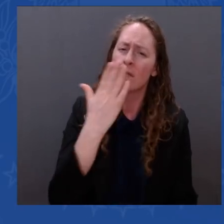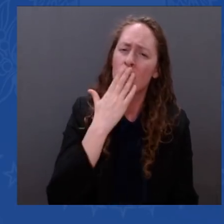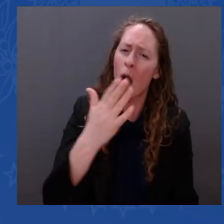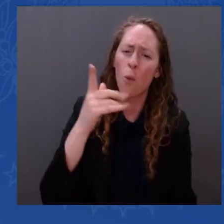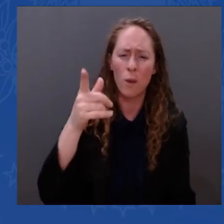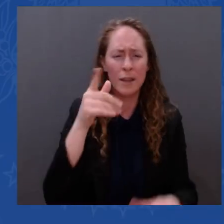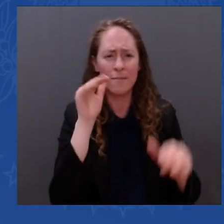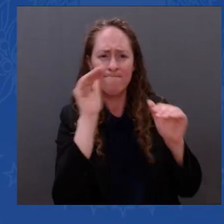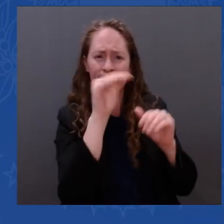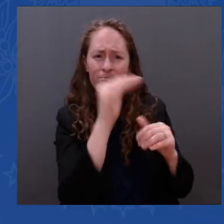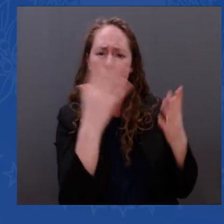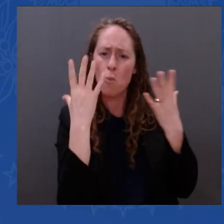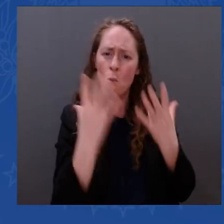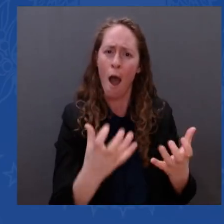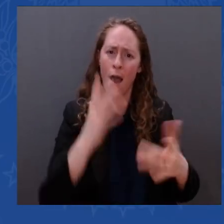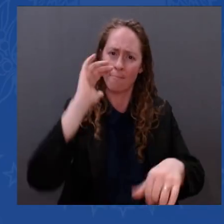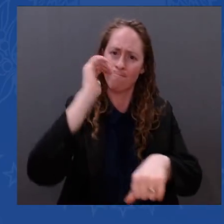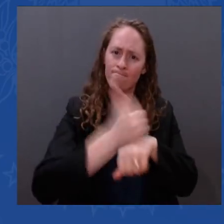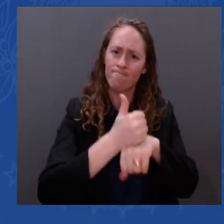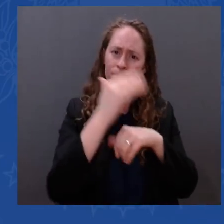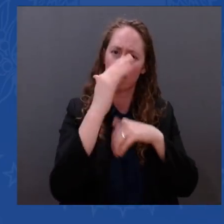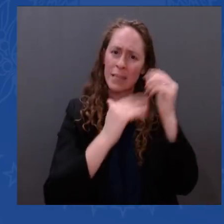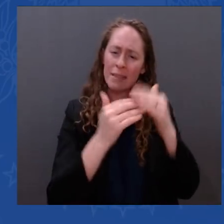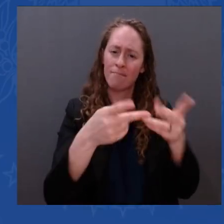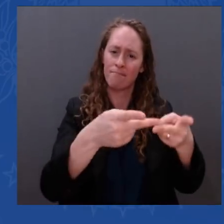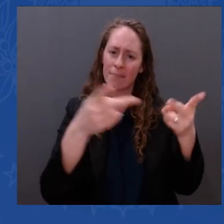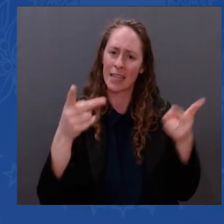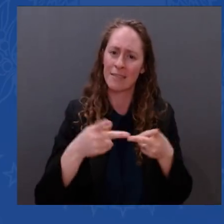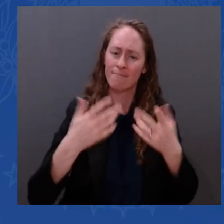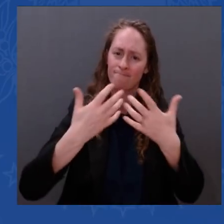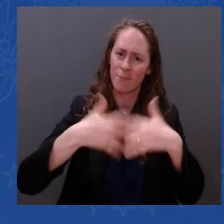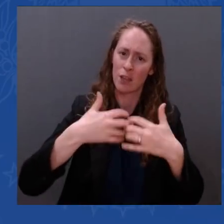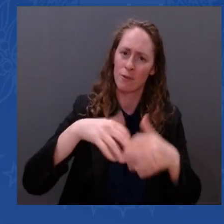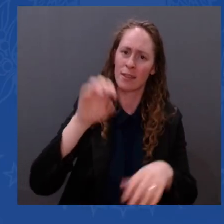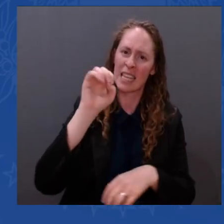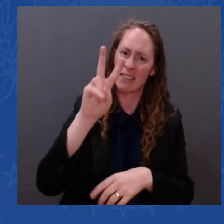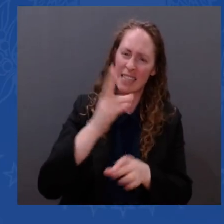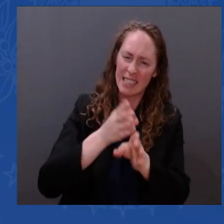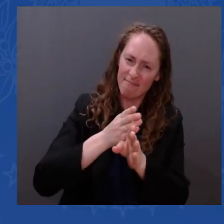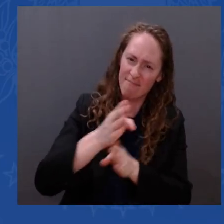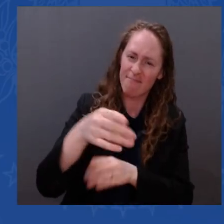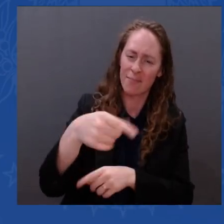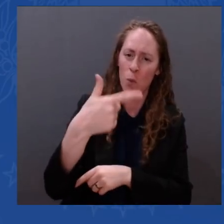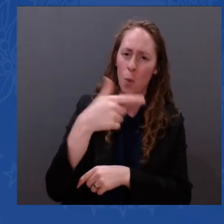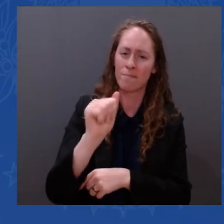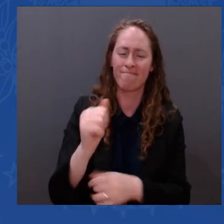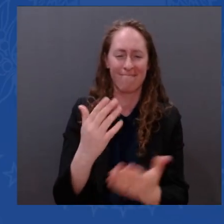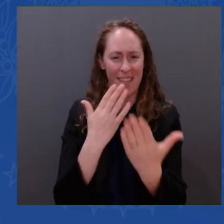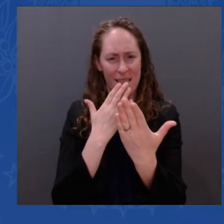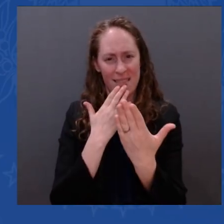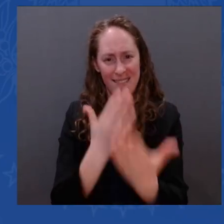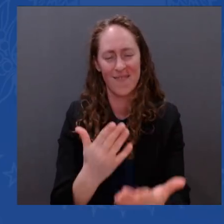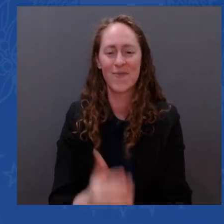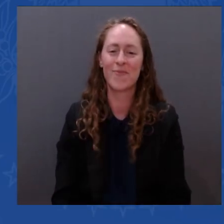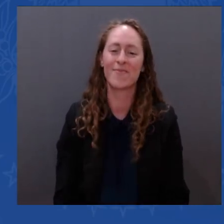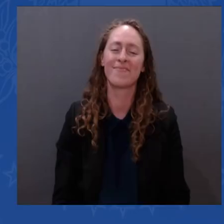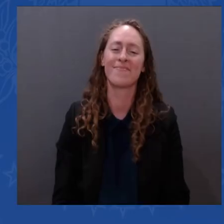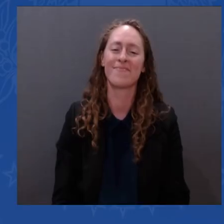in my administration. Manufacturing jobs are coming back to America. Even before these new investments,